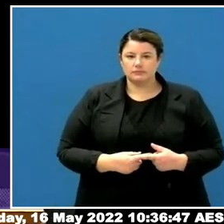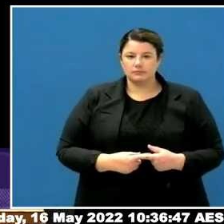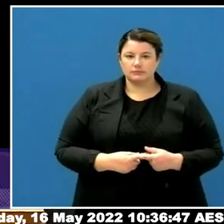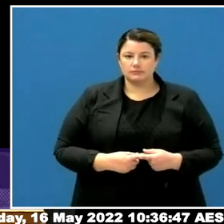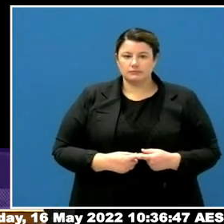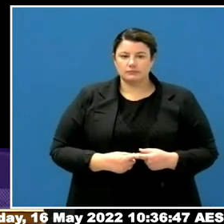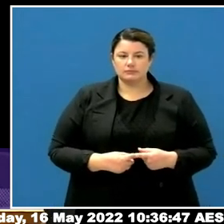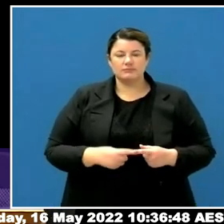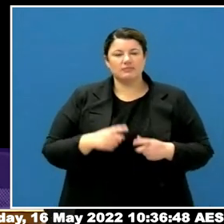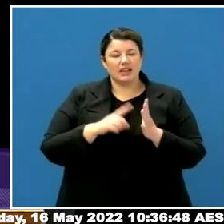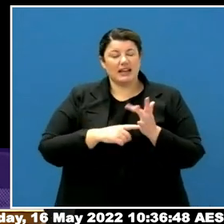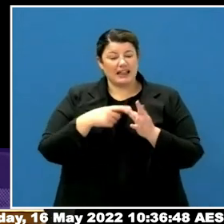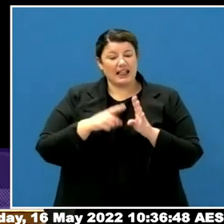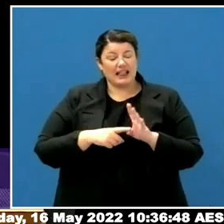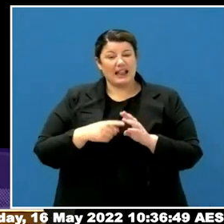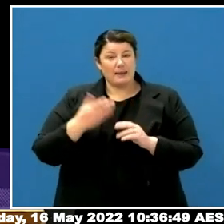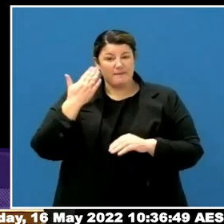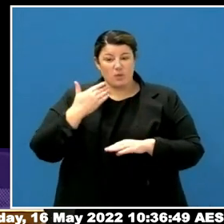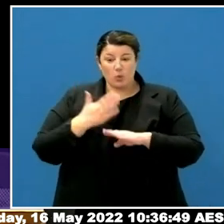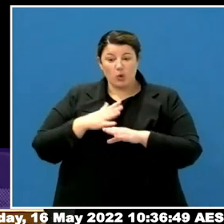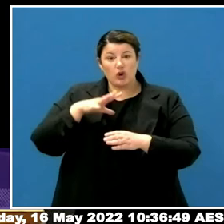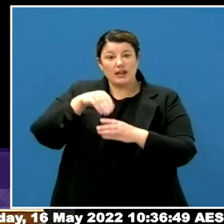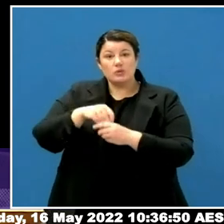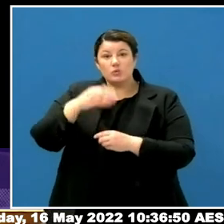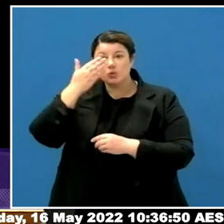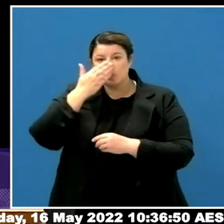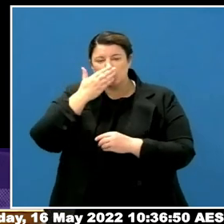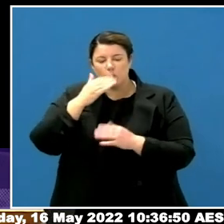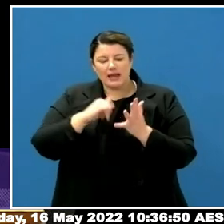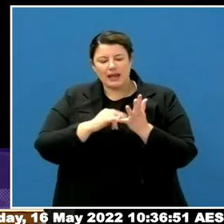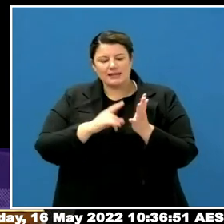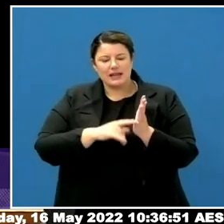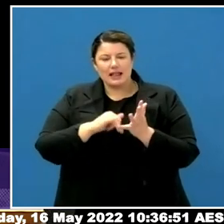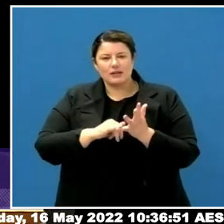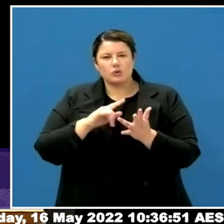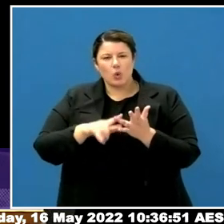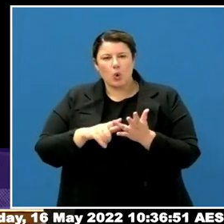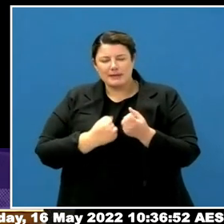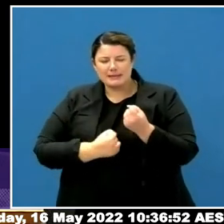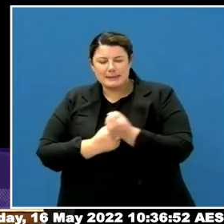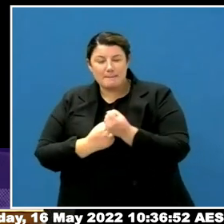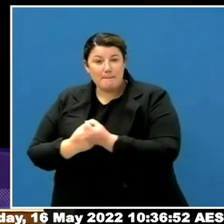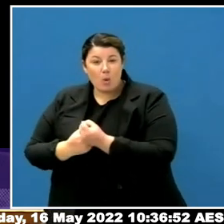school learning support officer at schools catering for children with disability in the